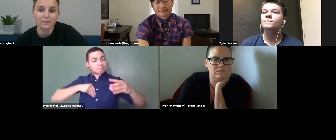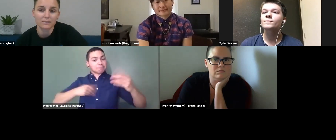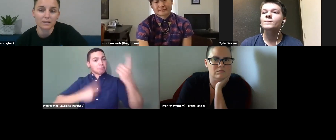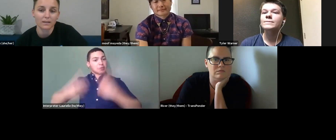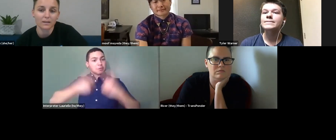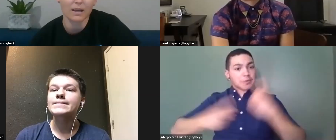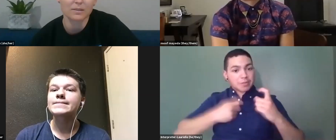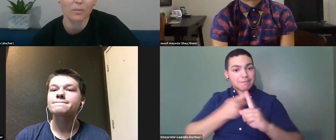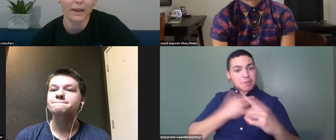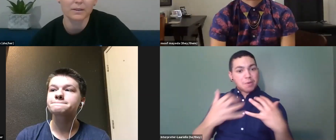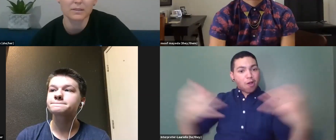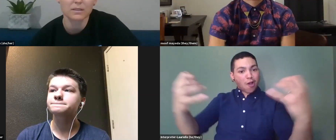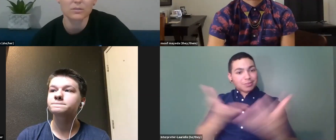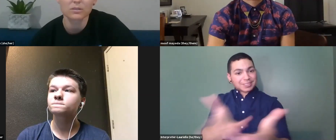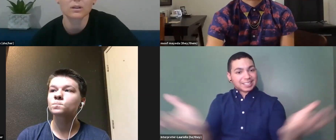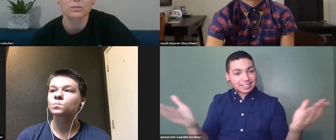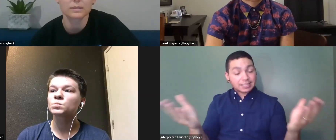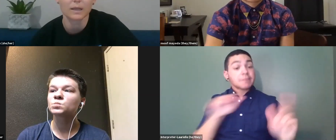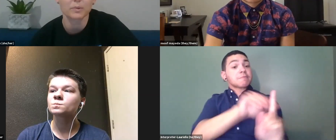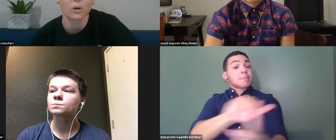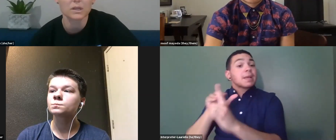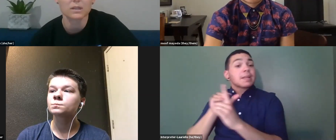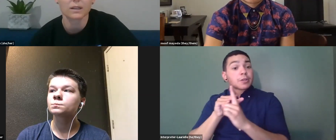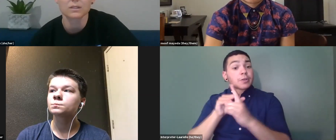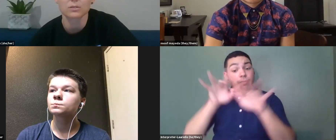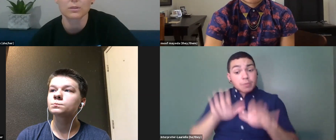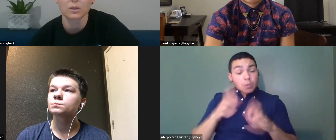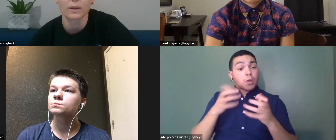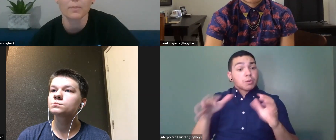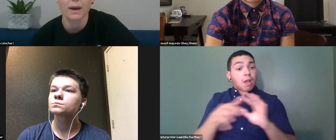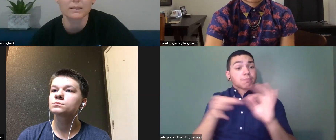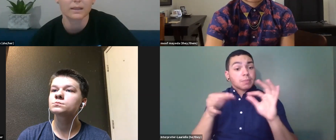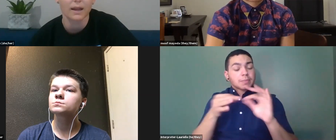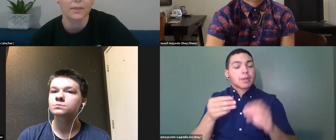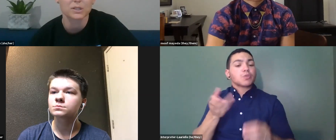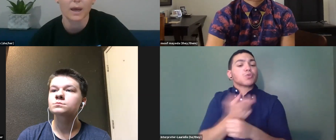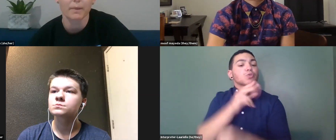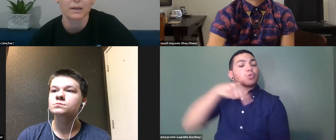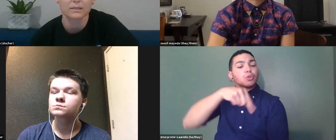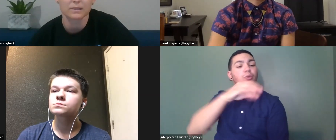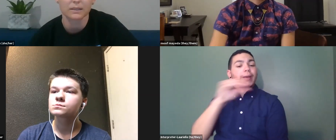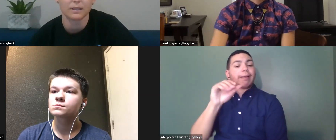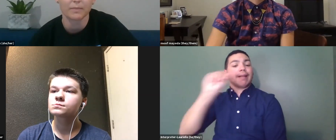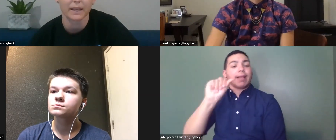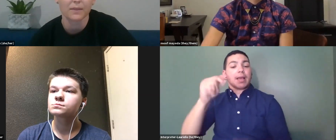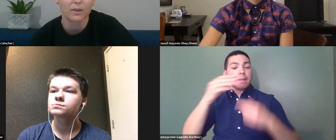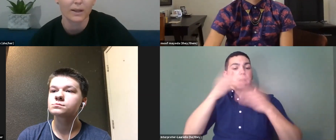We have someone on from Colorado, looks like. And the person's wondering do other states have laws like